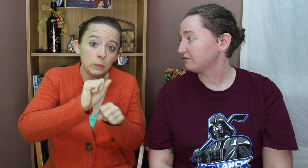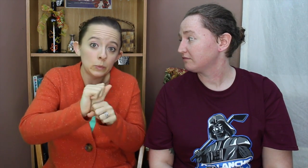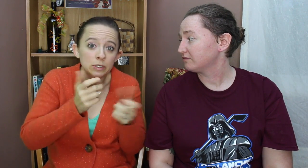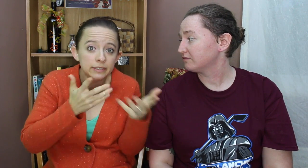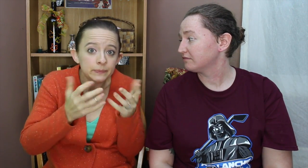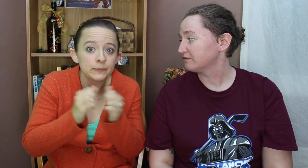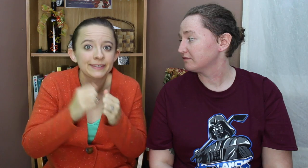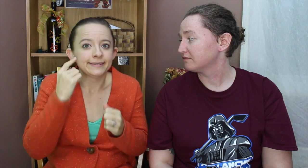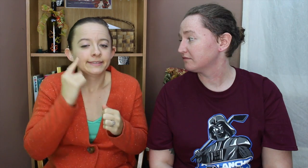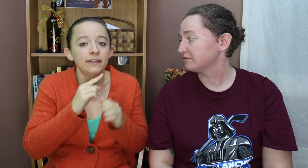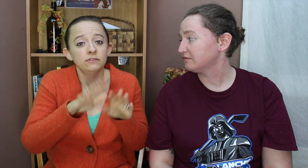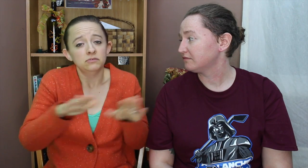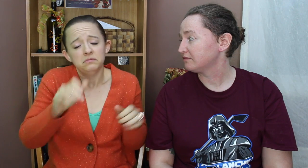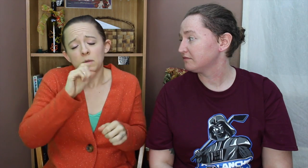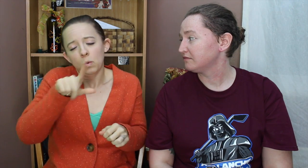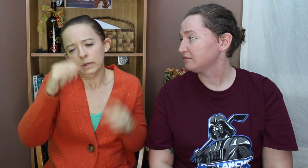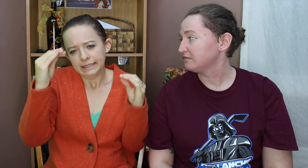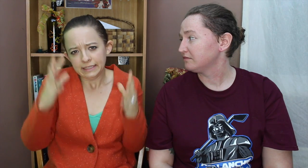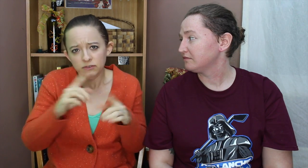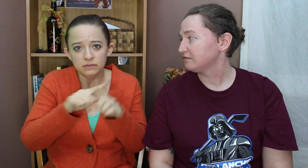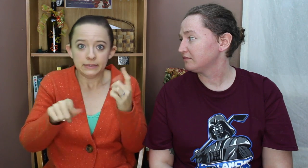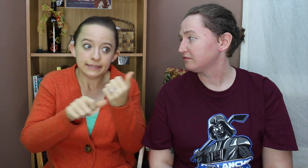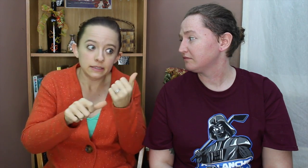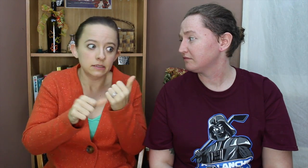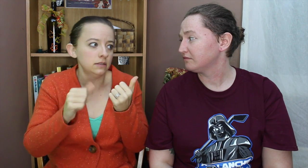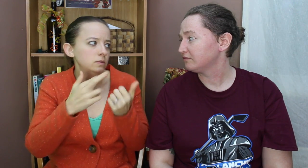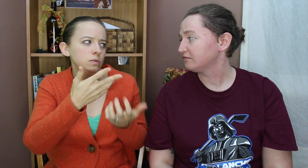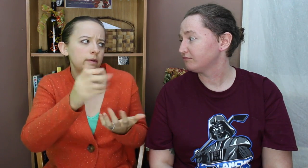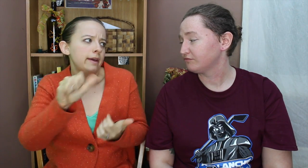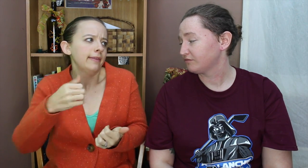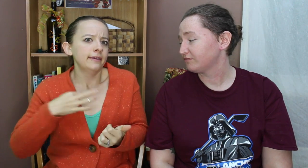teachers maybe who work with Deaf children. No only teachers